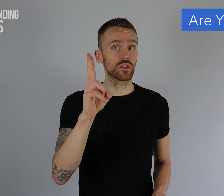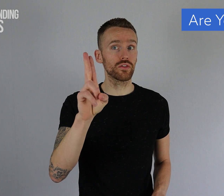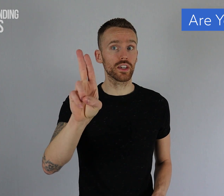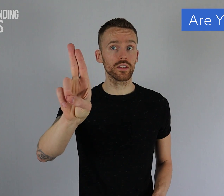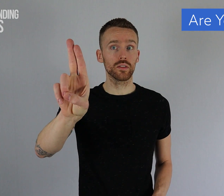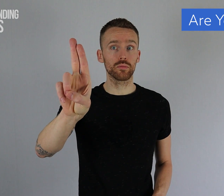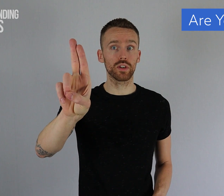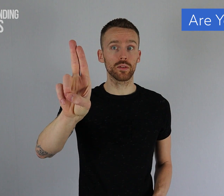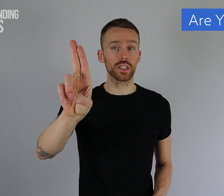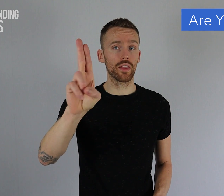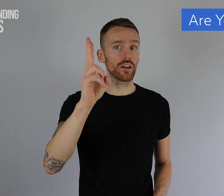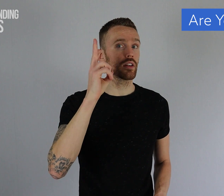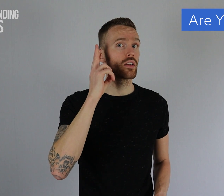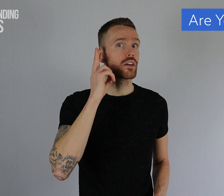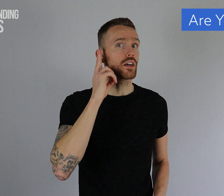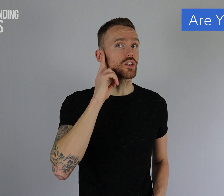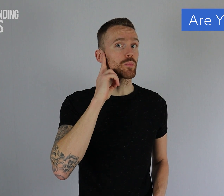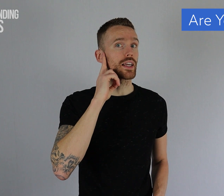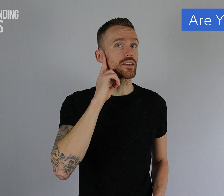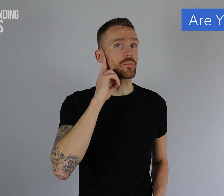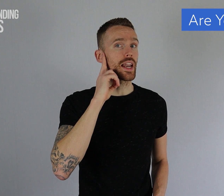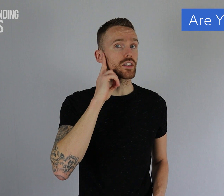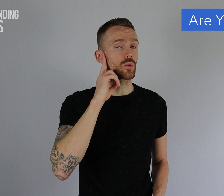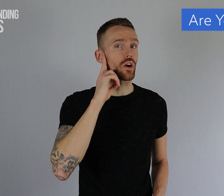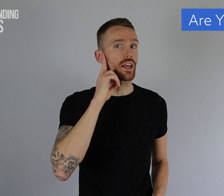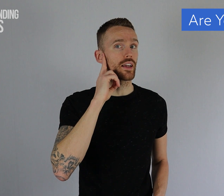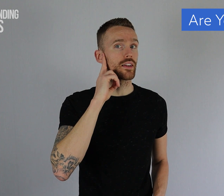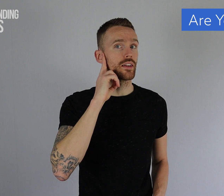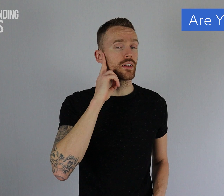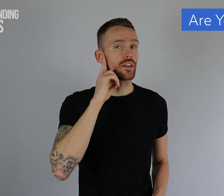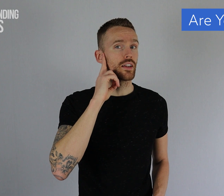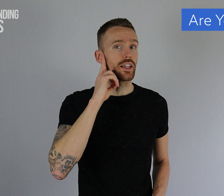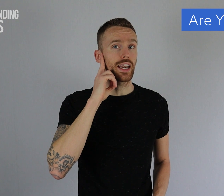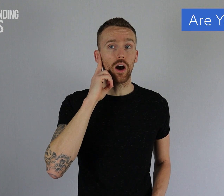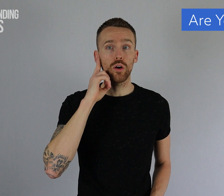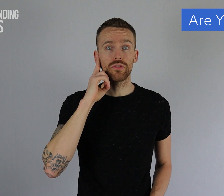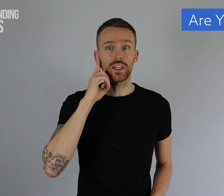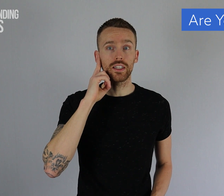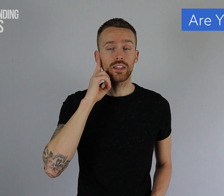two fingers, bring them together and just place them next to our ear. Now hopefully